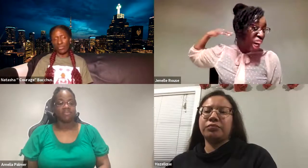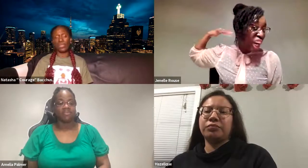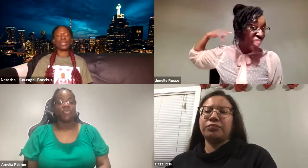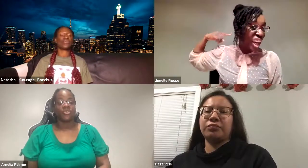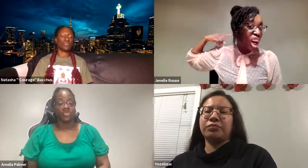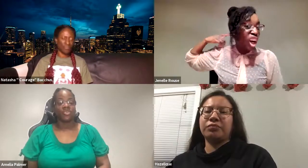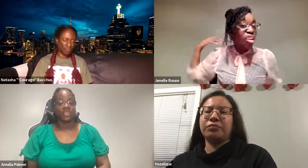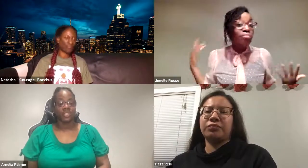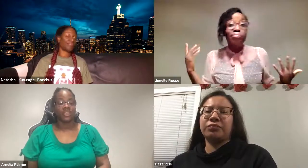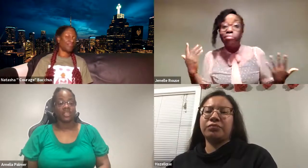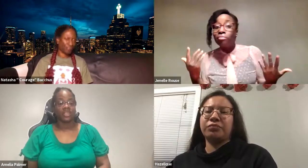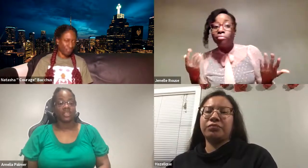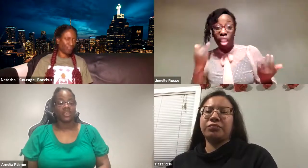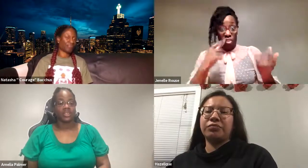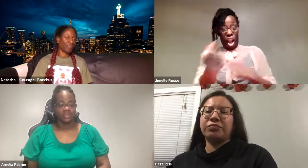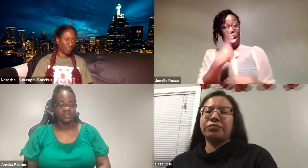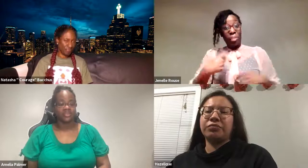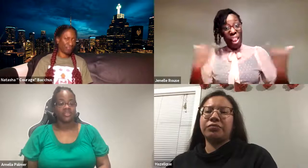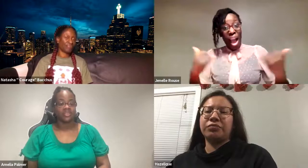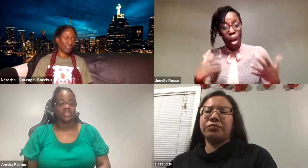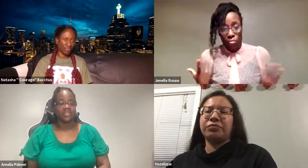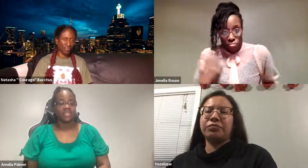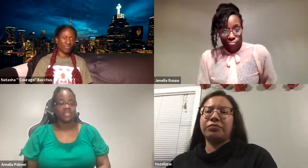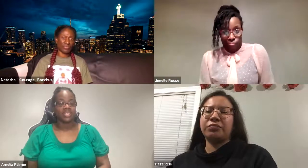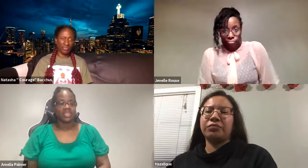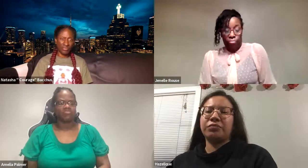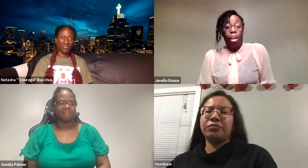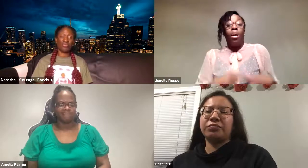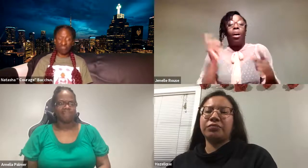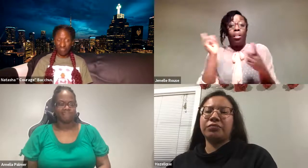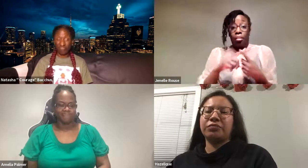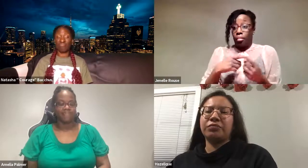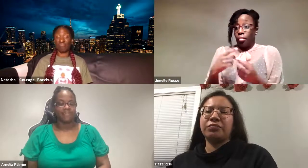that language might still be like lurking in the back of their head but it's i still don't know